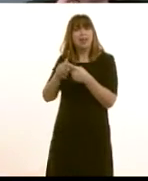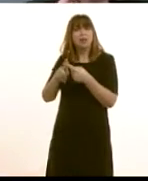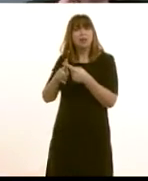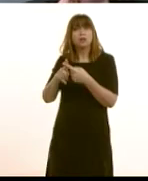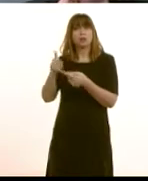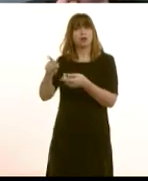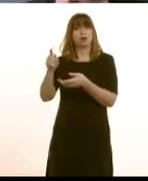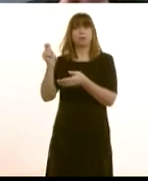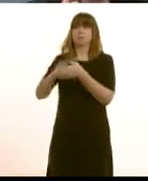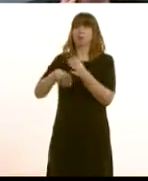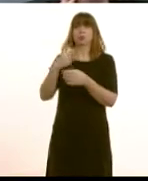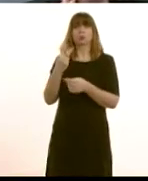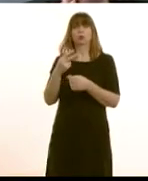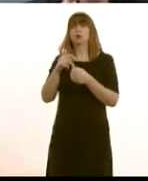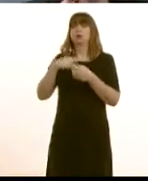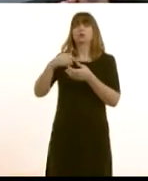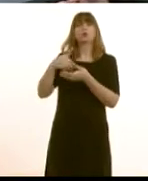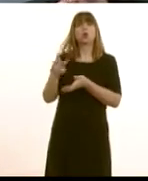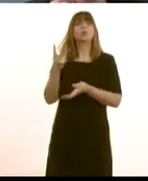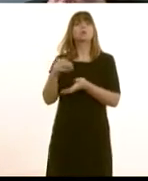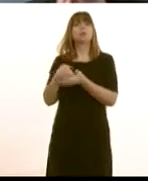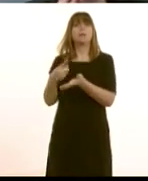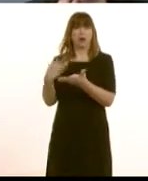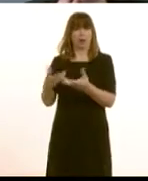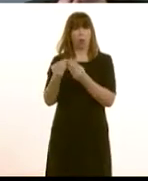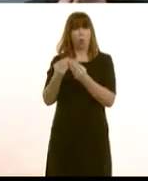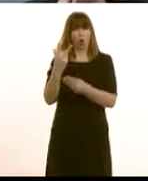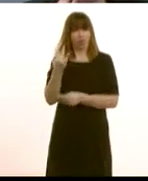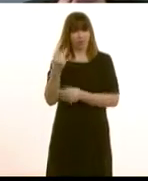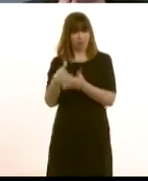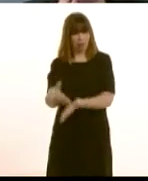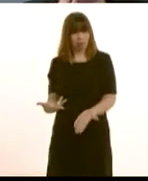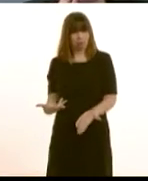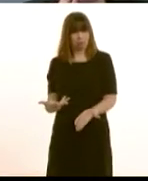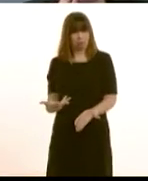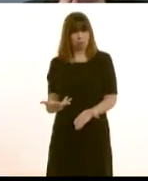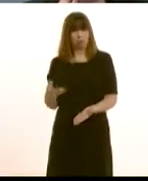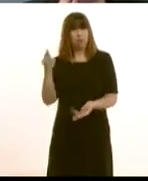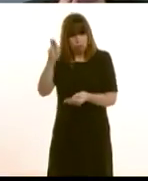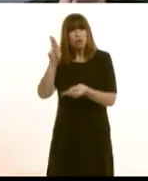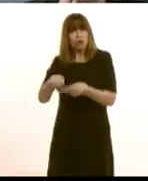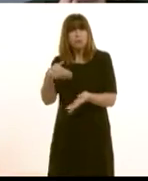£2 million and now having a value of £37 million. And you also look at the land in